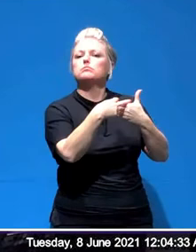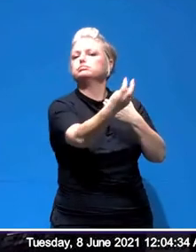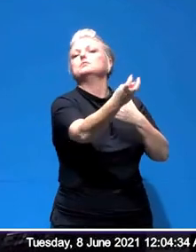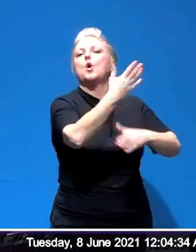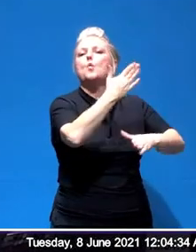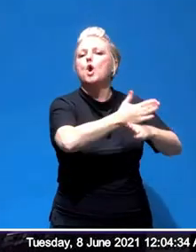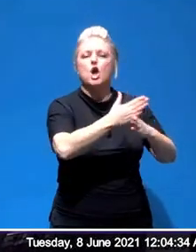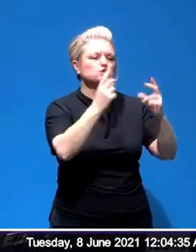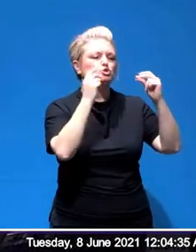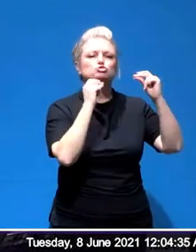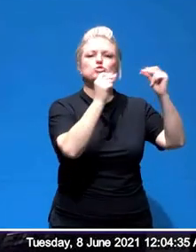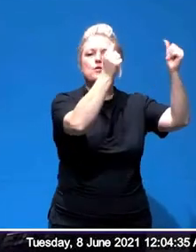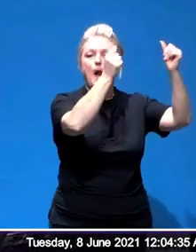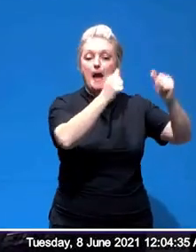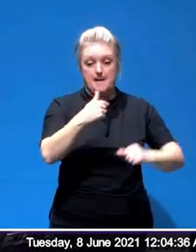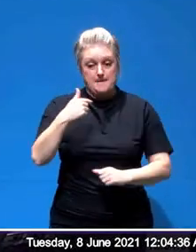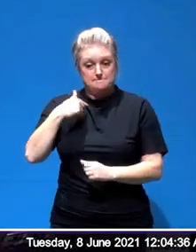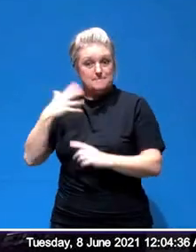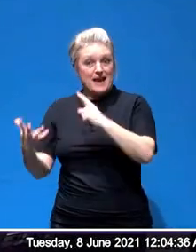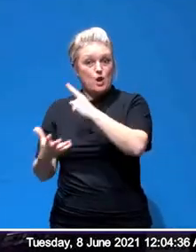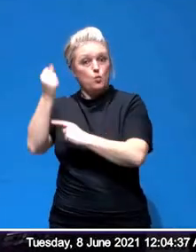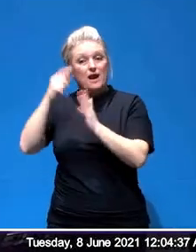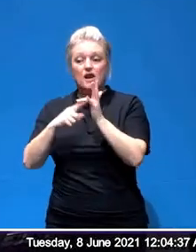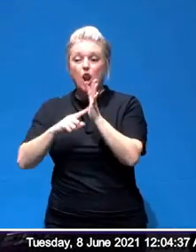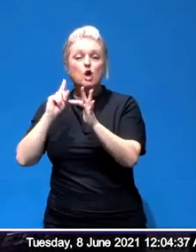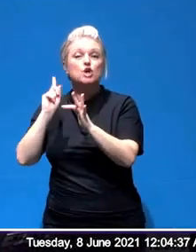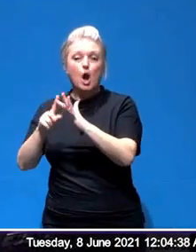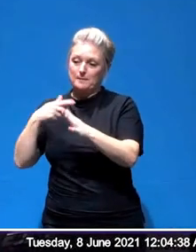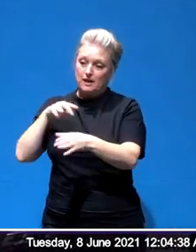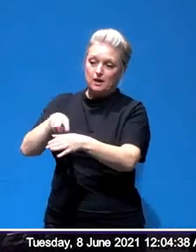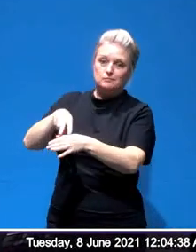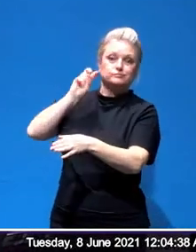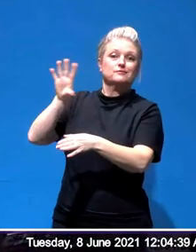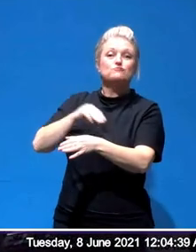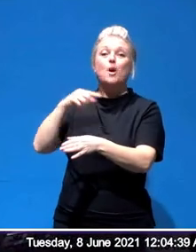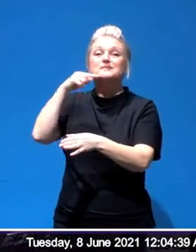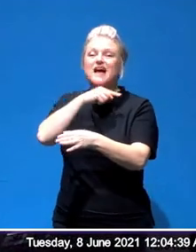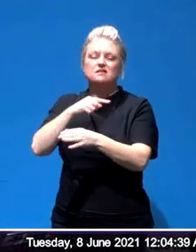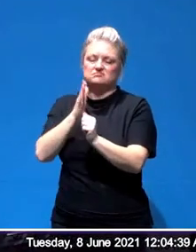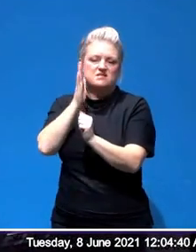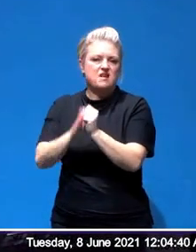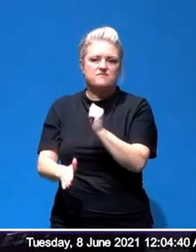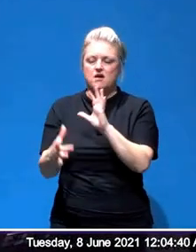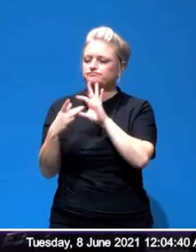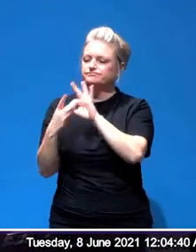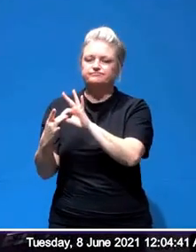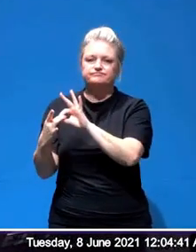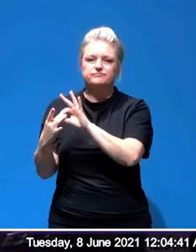bringing with me the invaluable knowledge. One of the things that happened --- and I just jump in here, when Daniel was